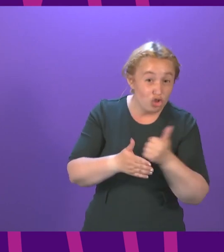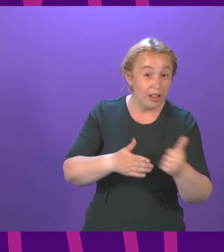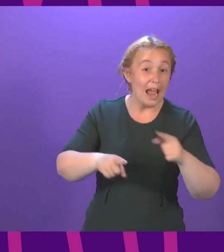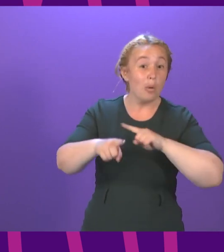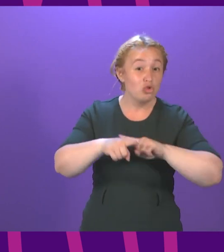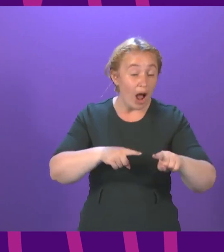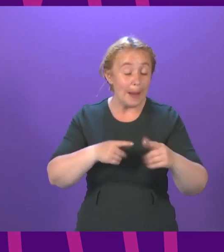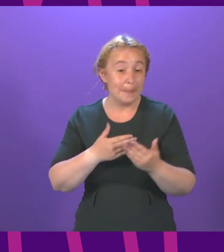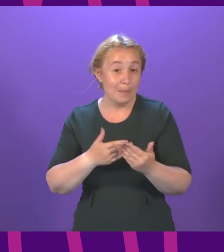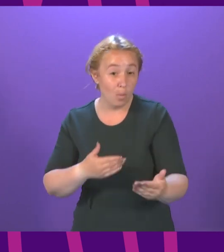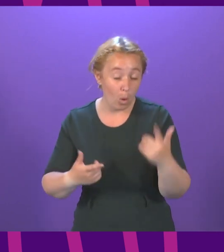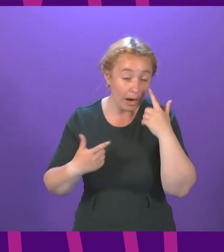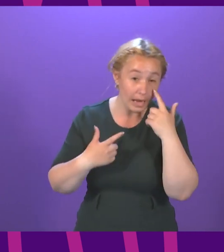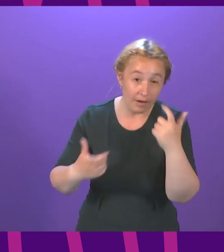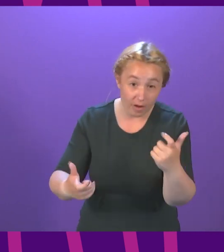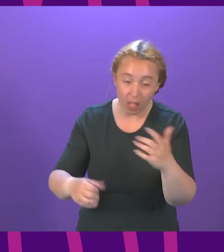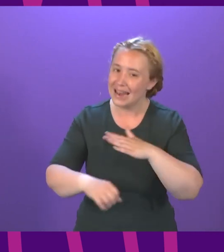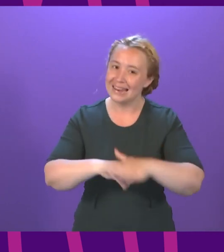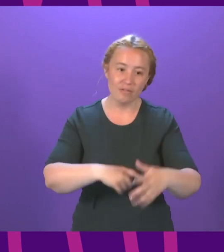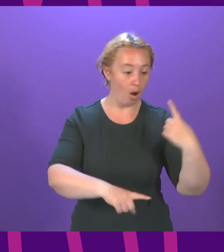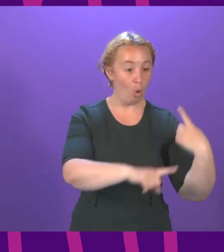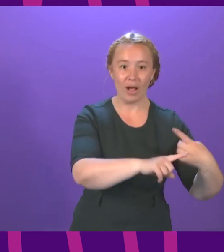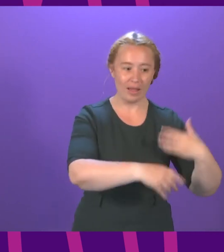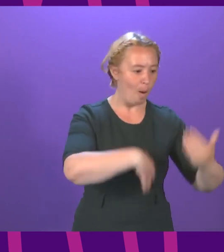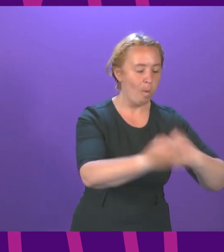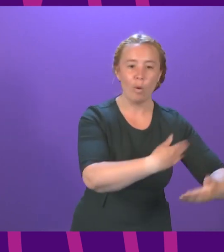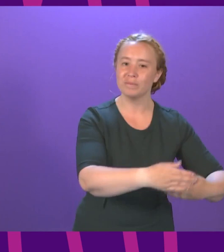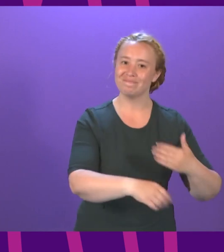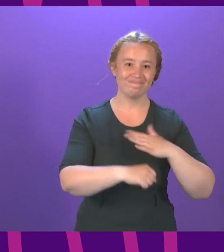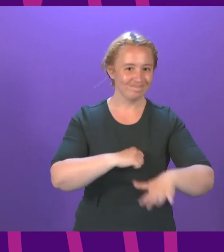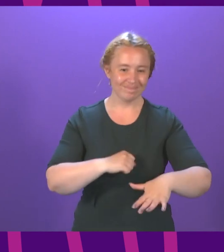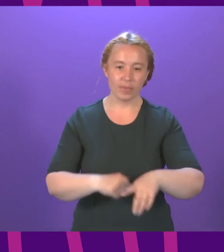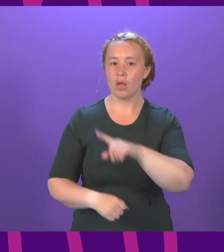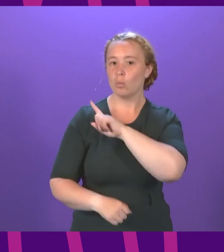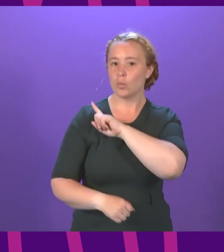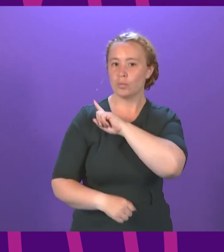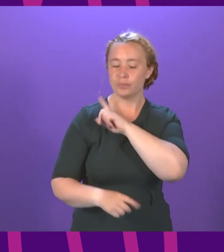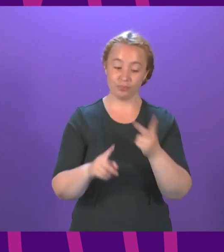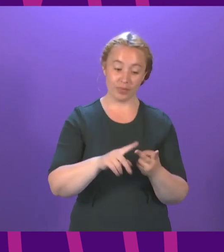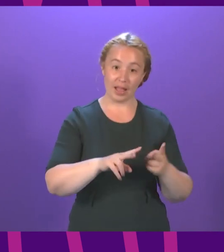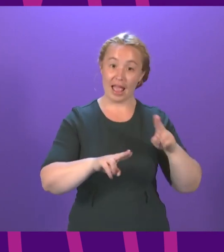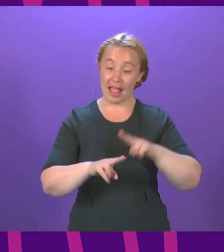cautiously rather than too quickly, because the consequences of going more cautiously